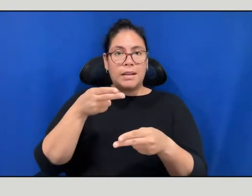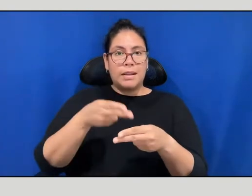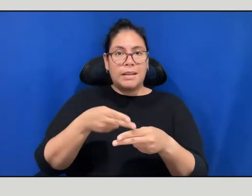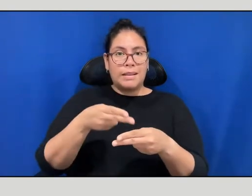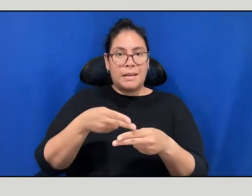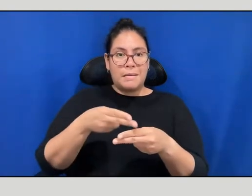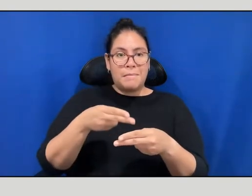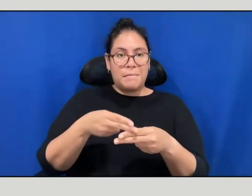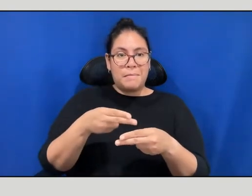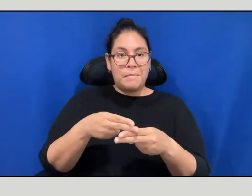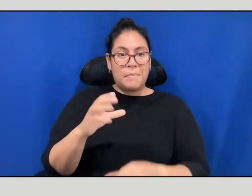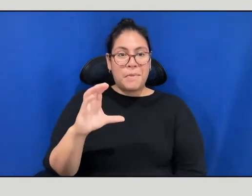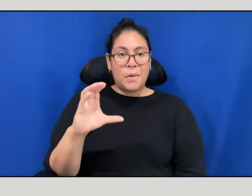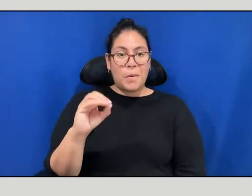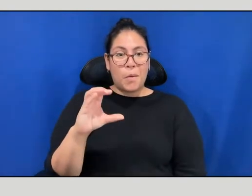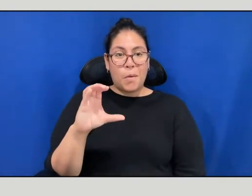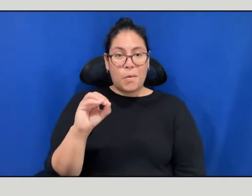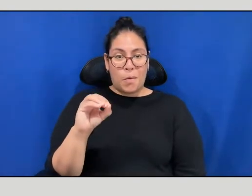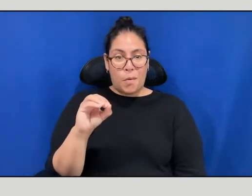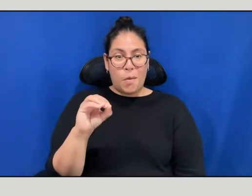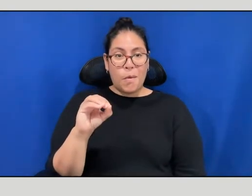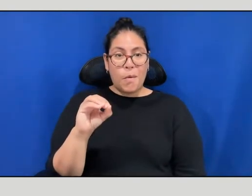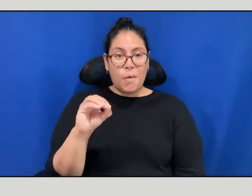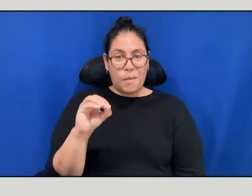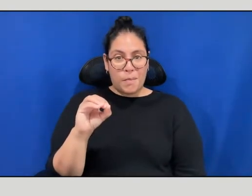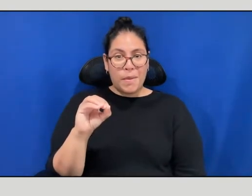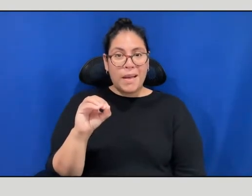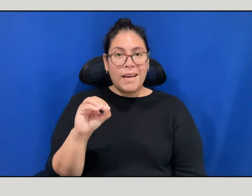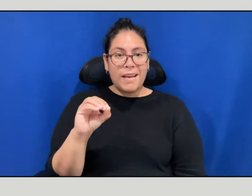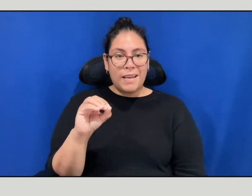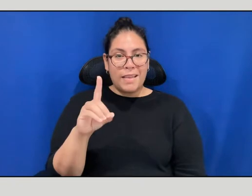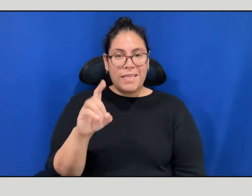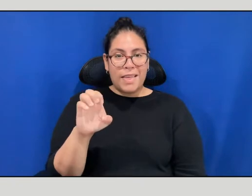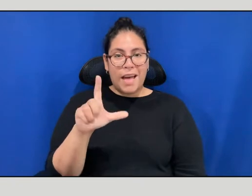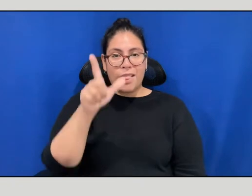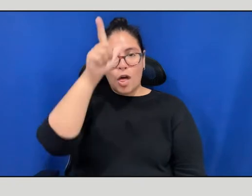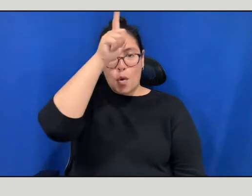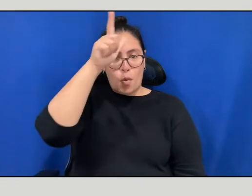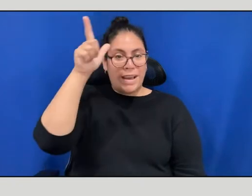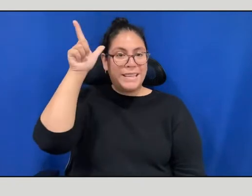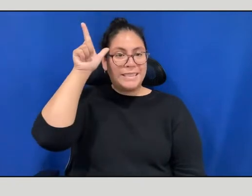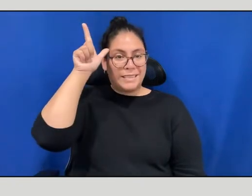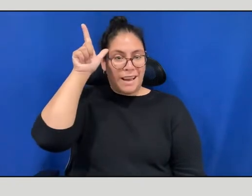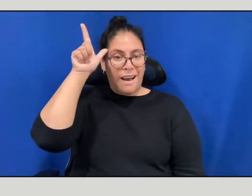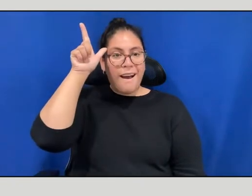So what I'm trying to say is that there were a lot of cultural activities in my community, and it was beautiful.